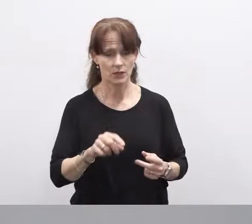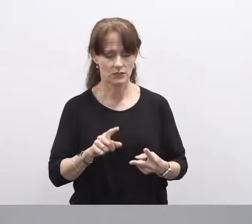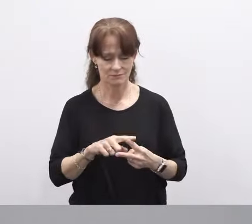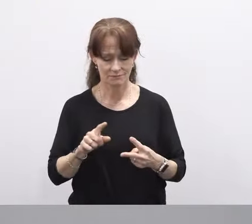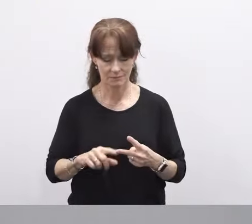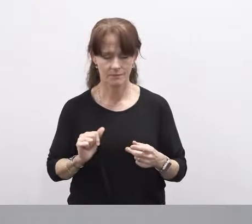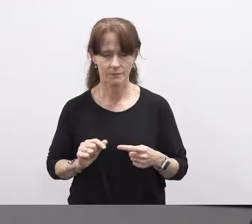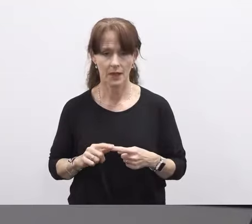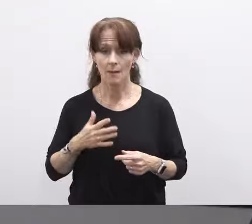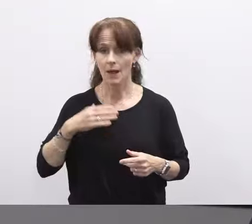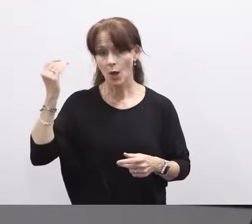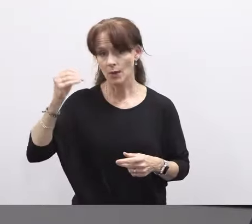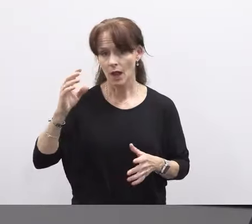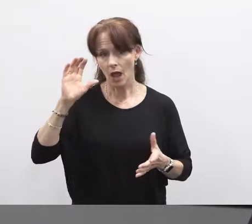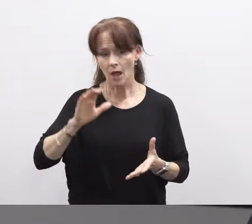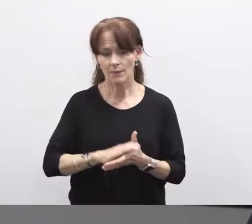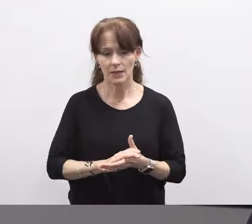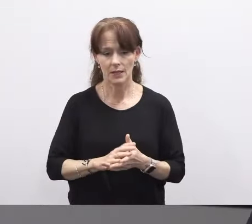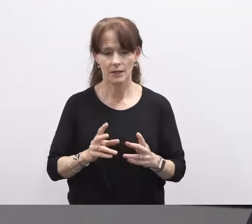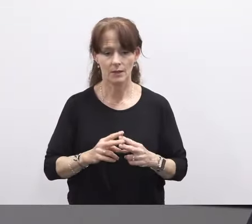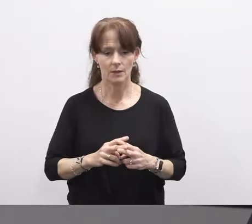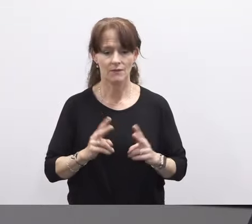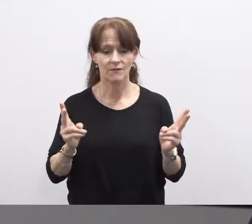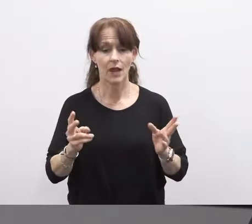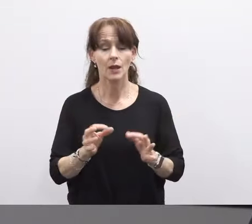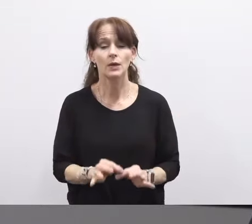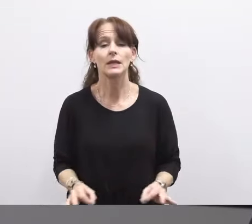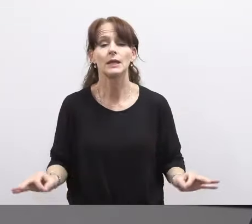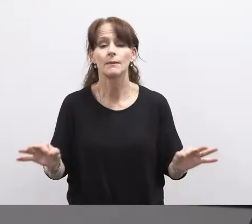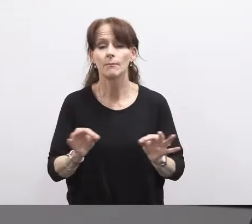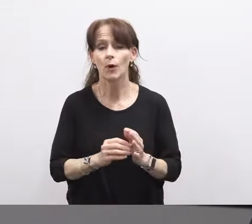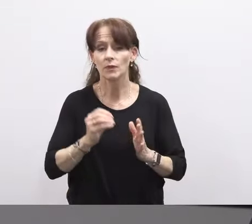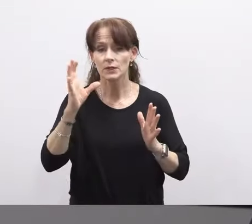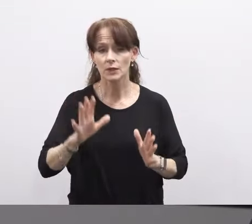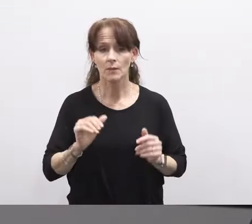In my opinion, I believe it was very important for the students to be able to share their opinions